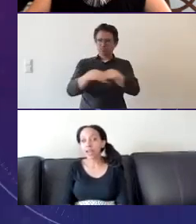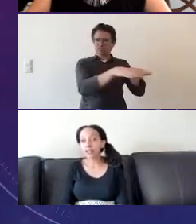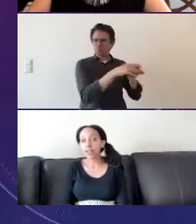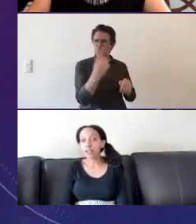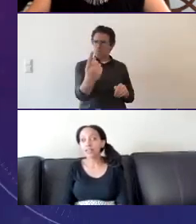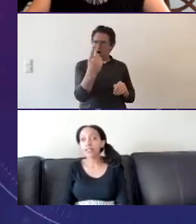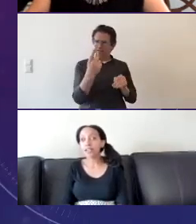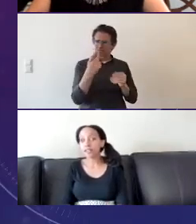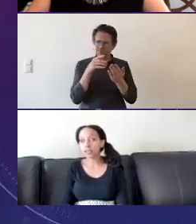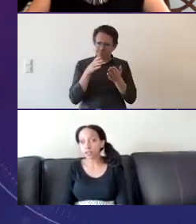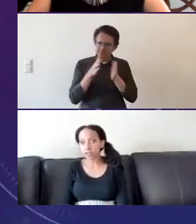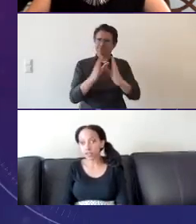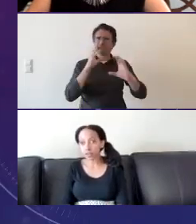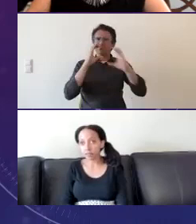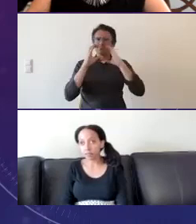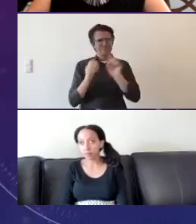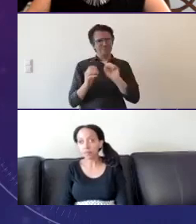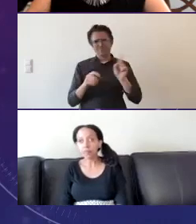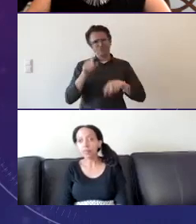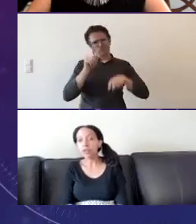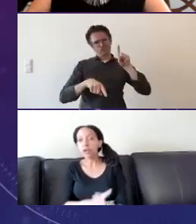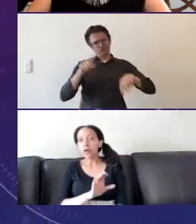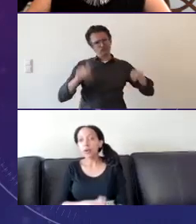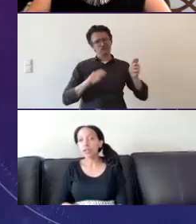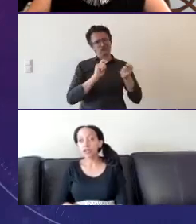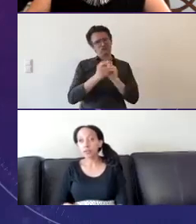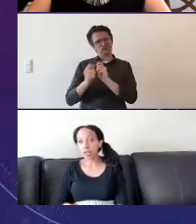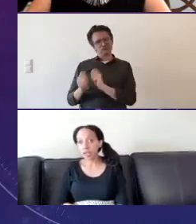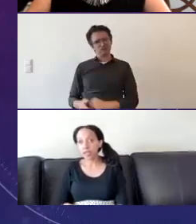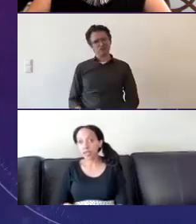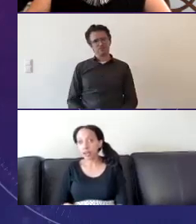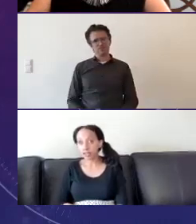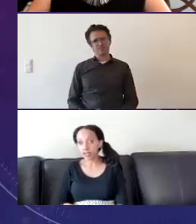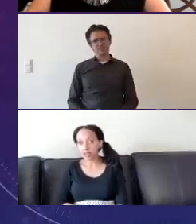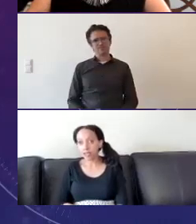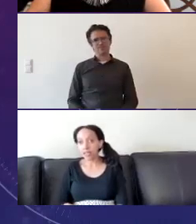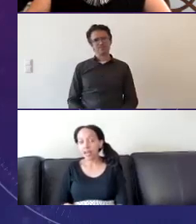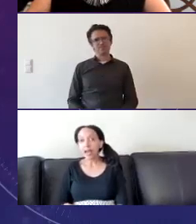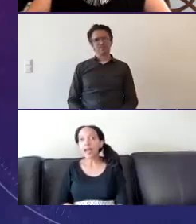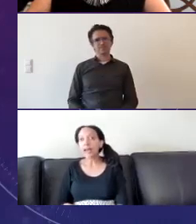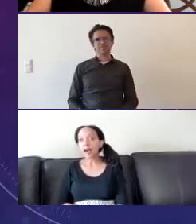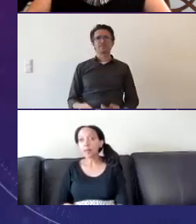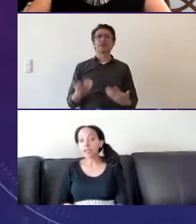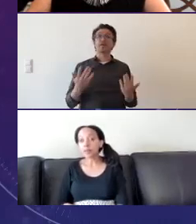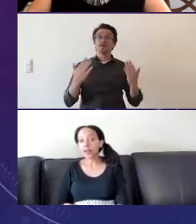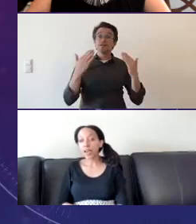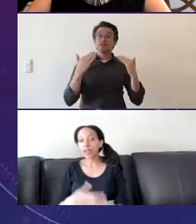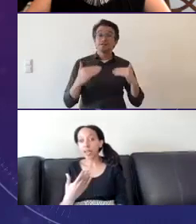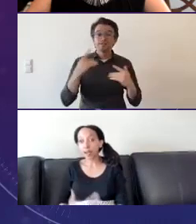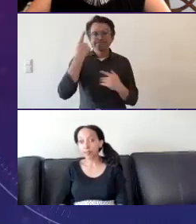to technology when you're creating content it helps to provide captions